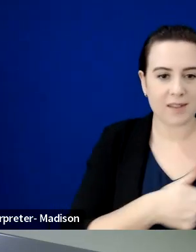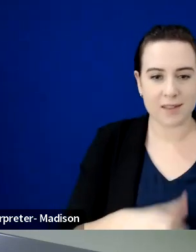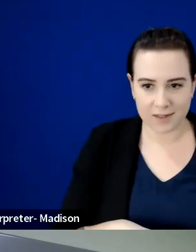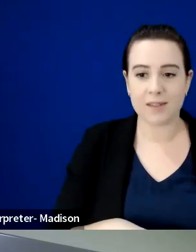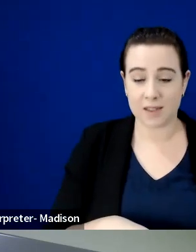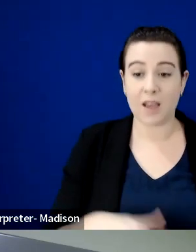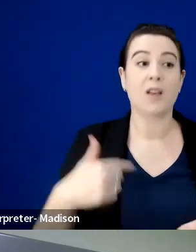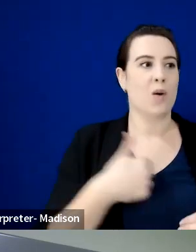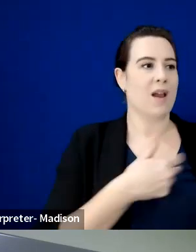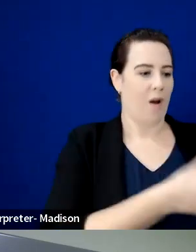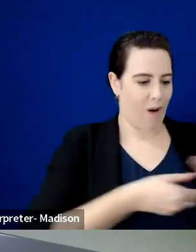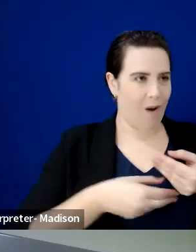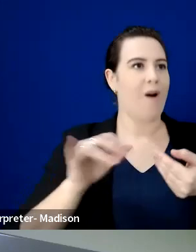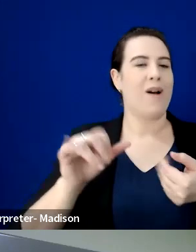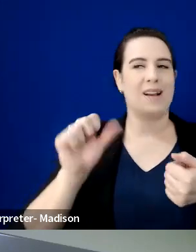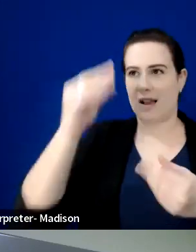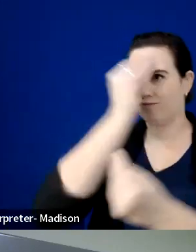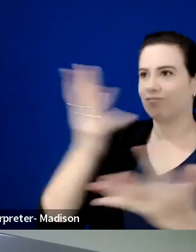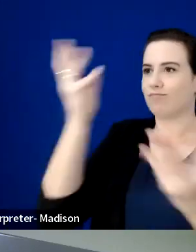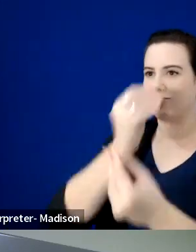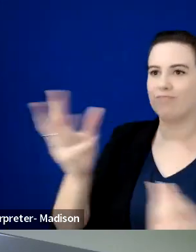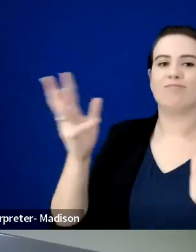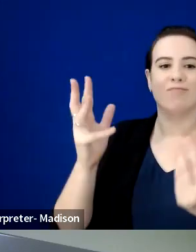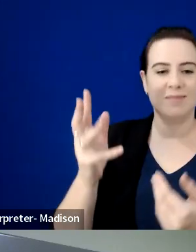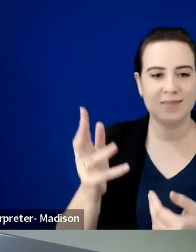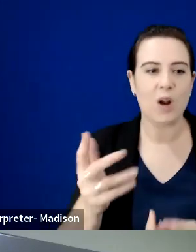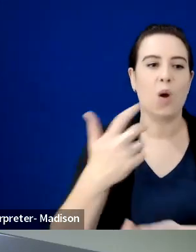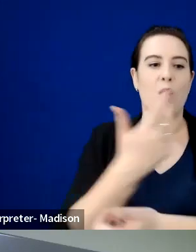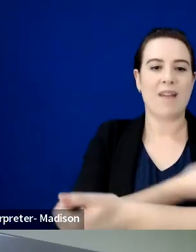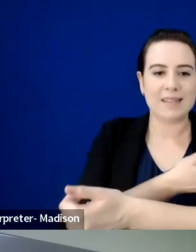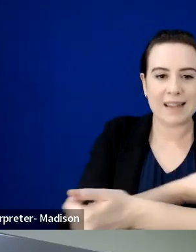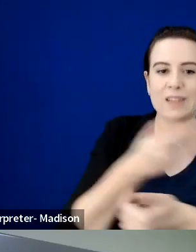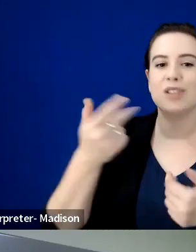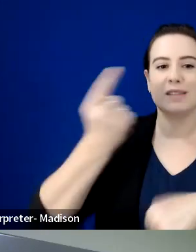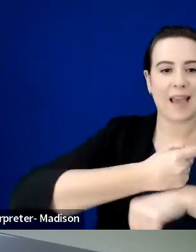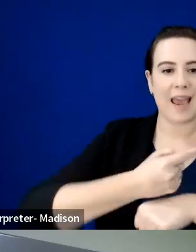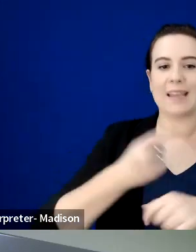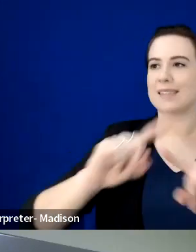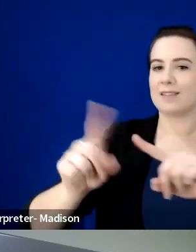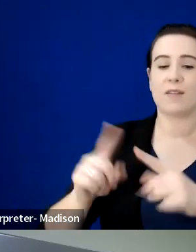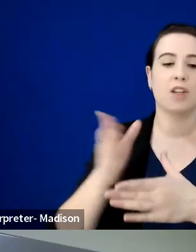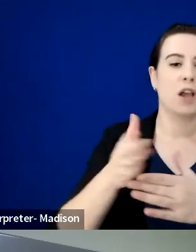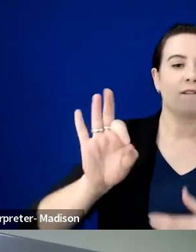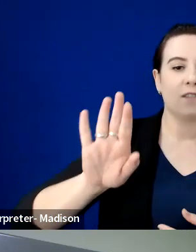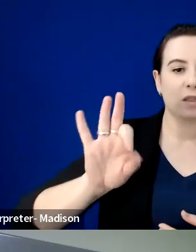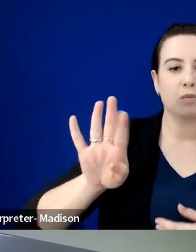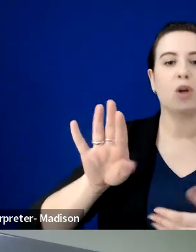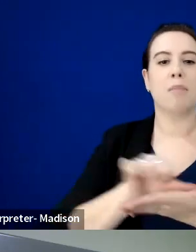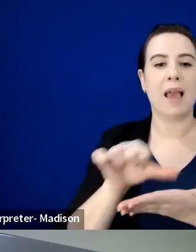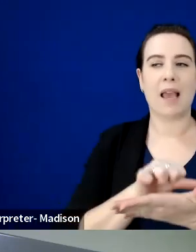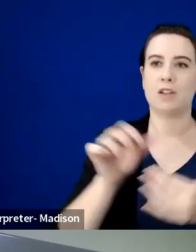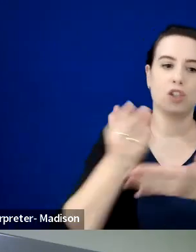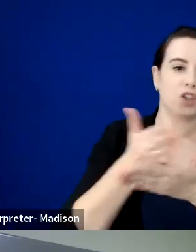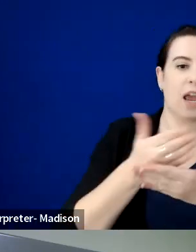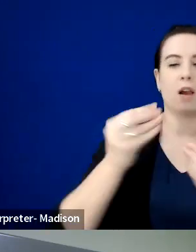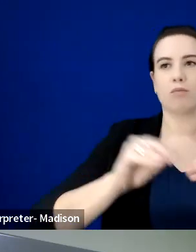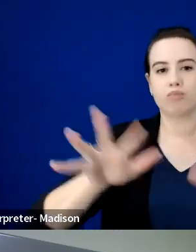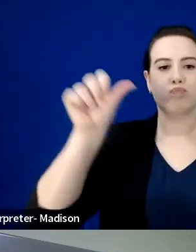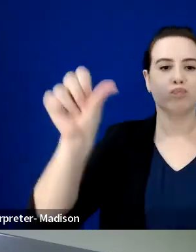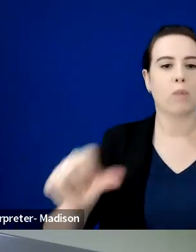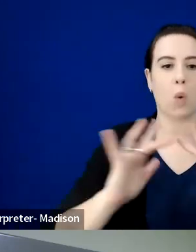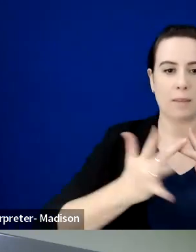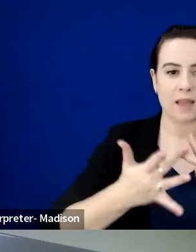They closed their office here in Ownsville for a while and donated a number of pieces of equipment to us.